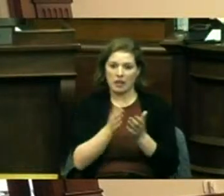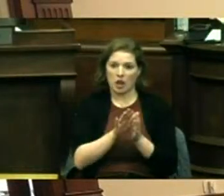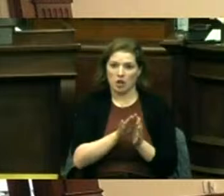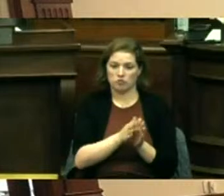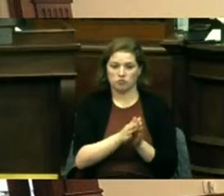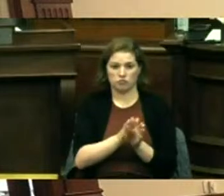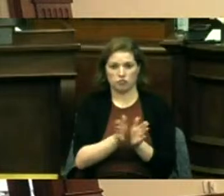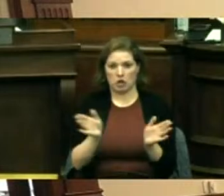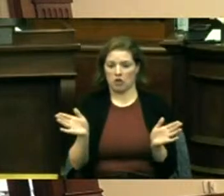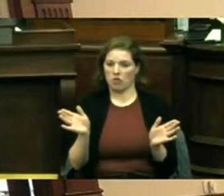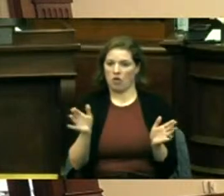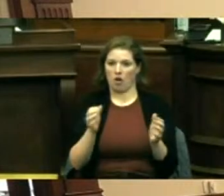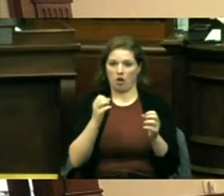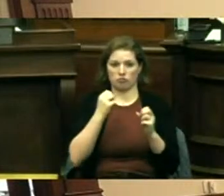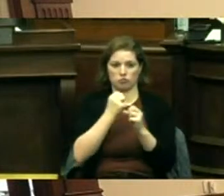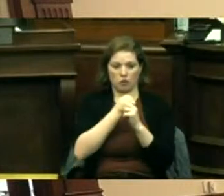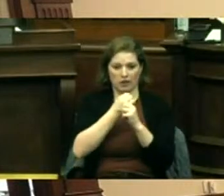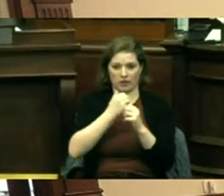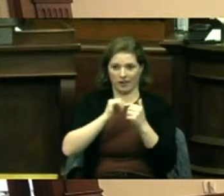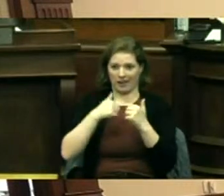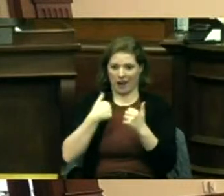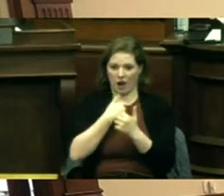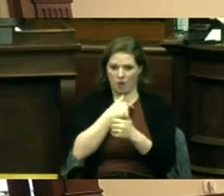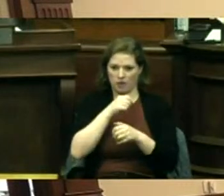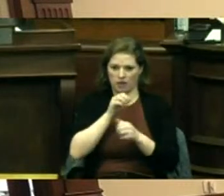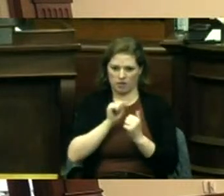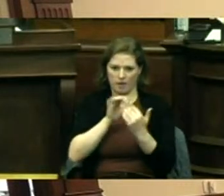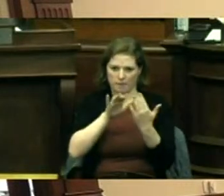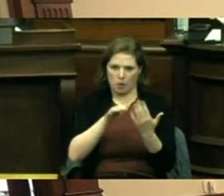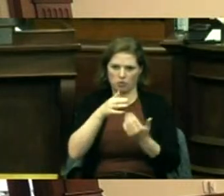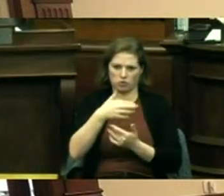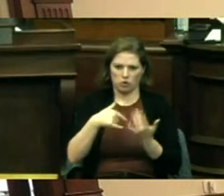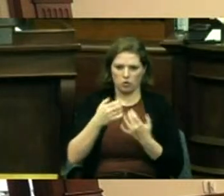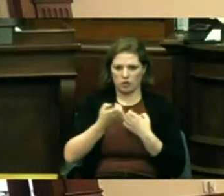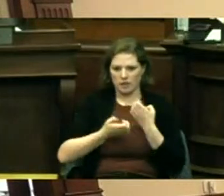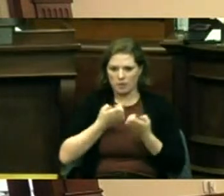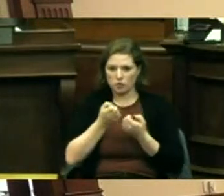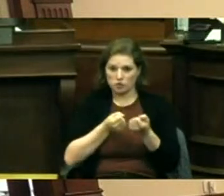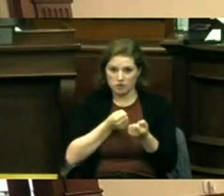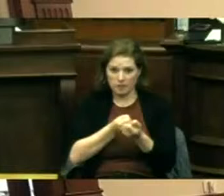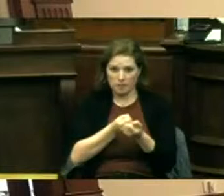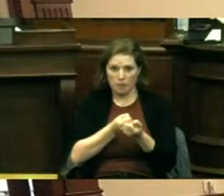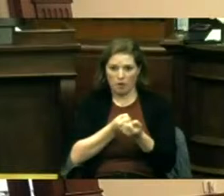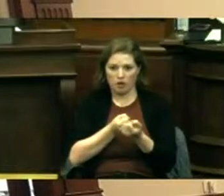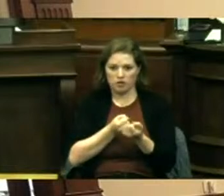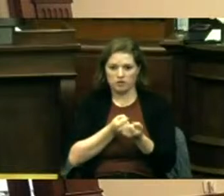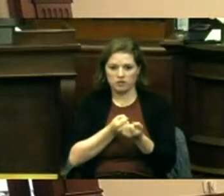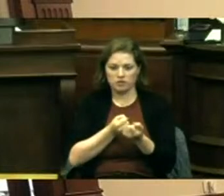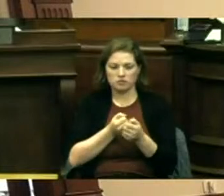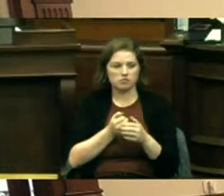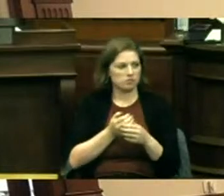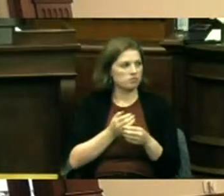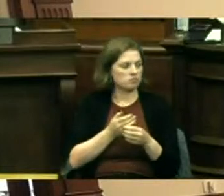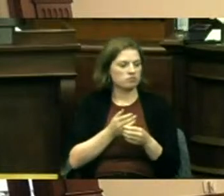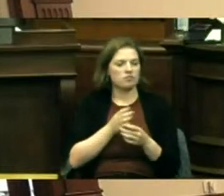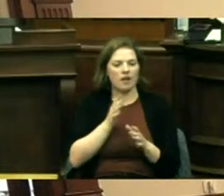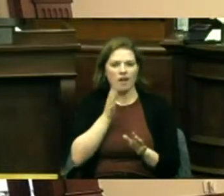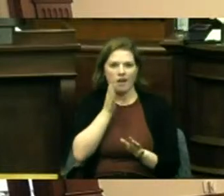I'm curious, is there, like, an overarching strategy around how